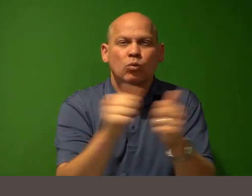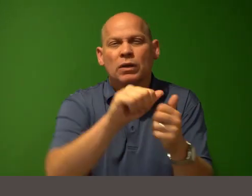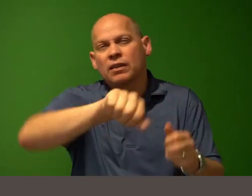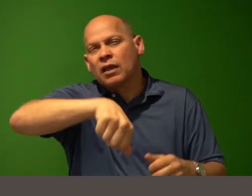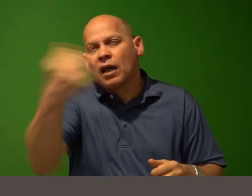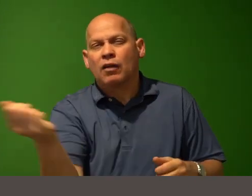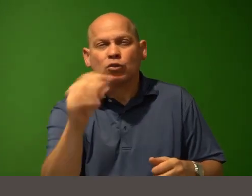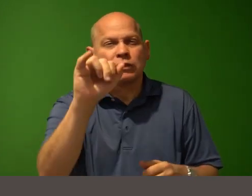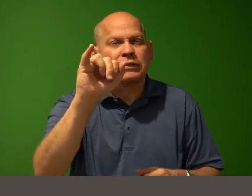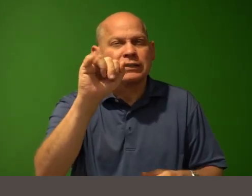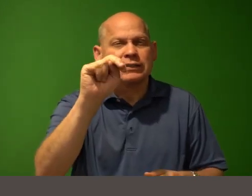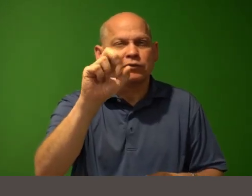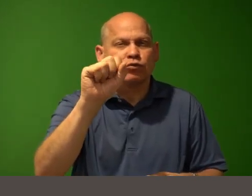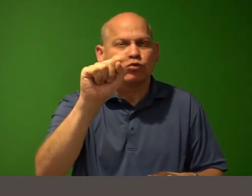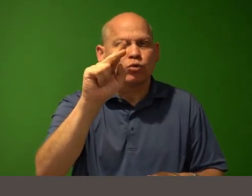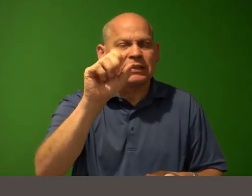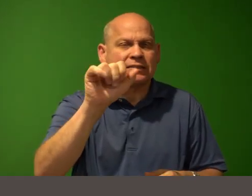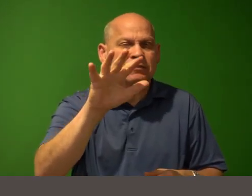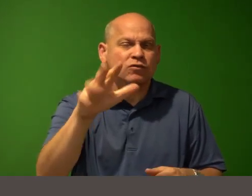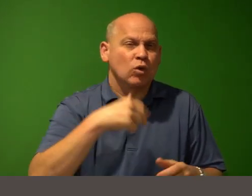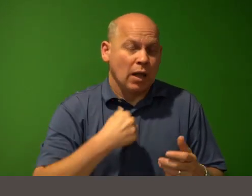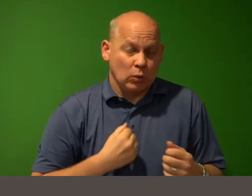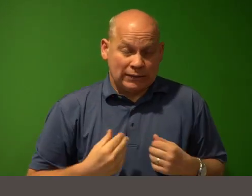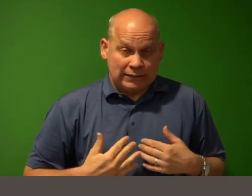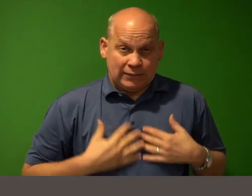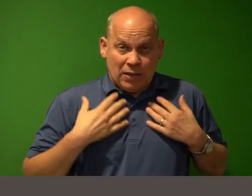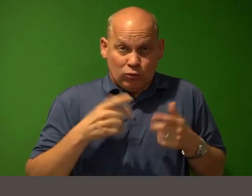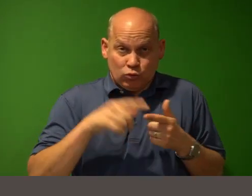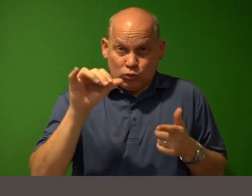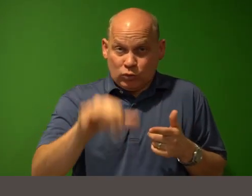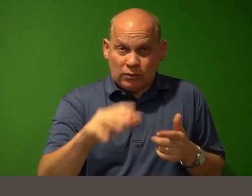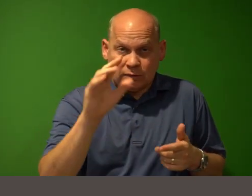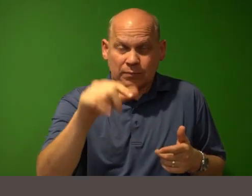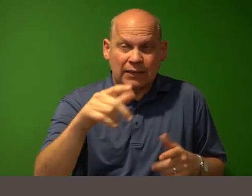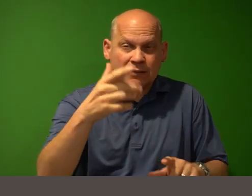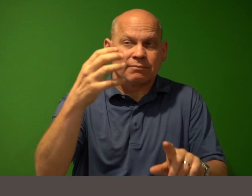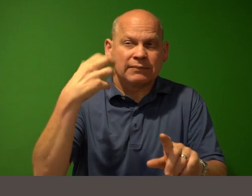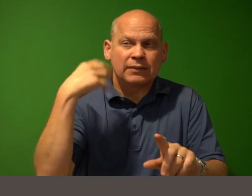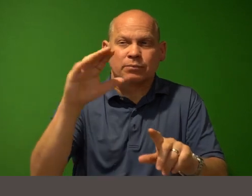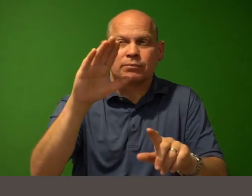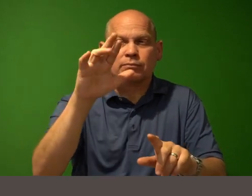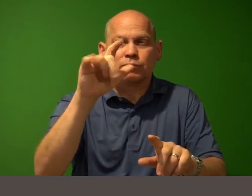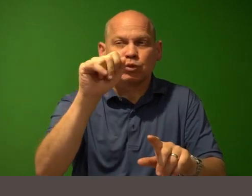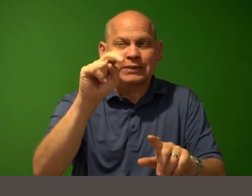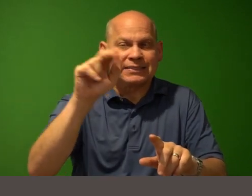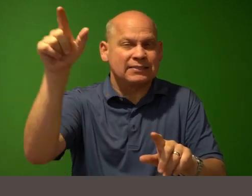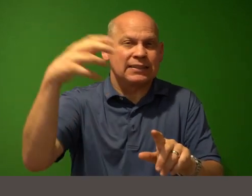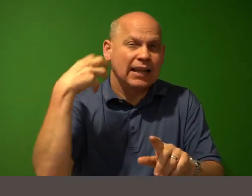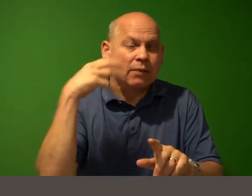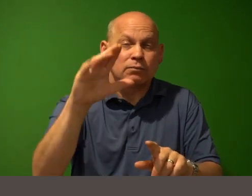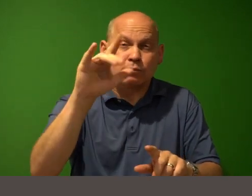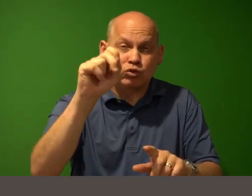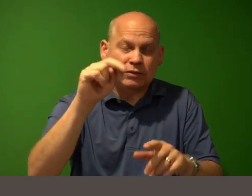So I was inspired to do this by Captain Britain. Captain Britain is the British equivalent of